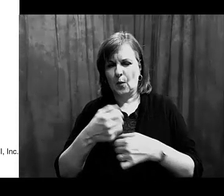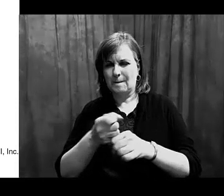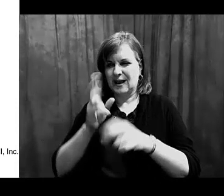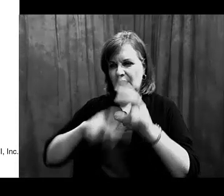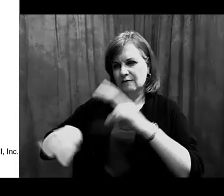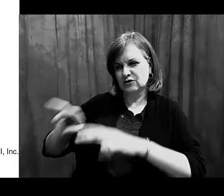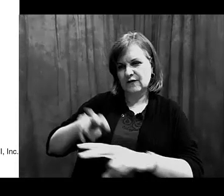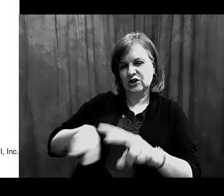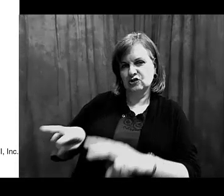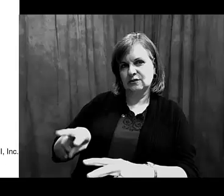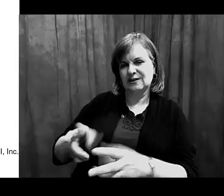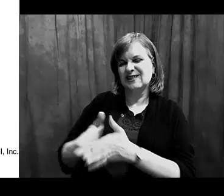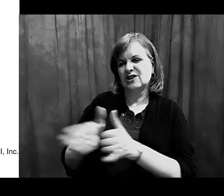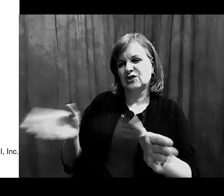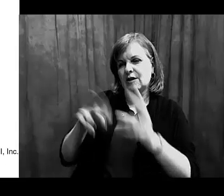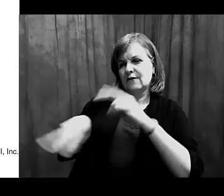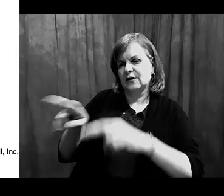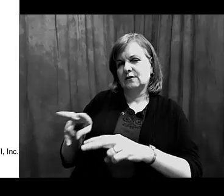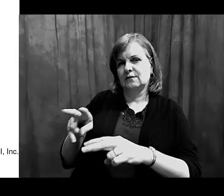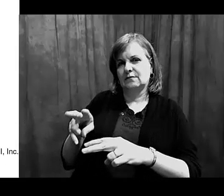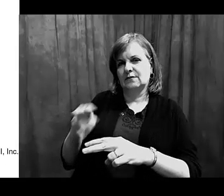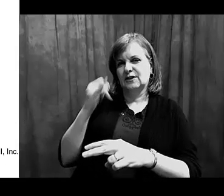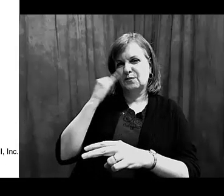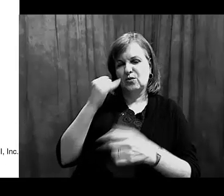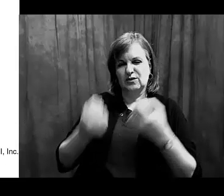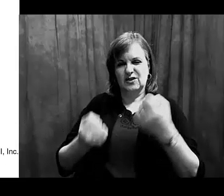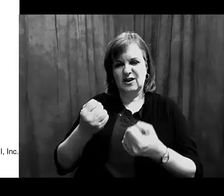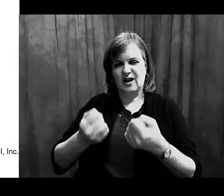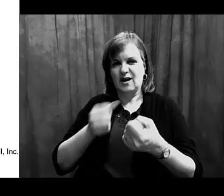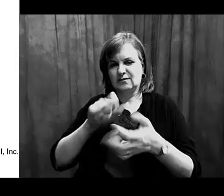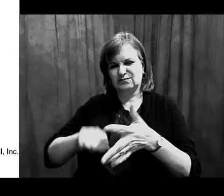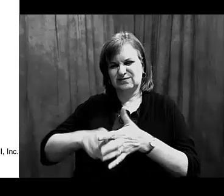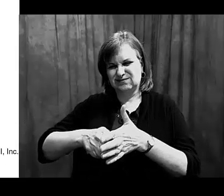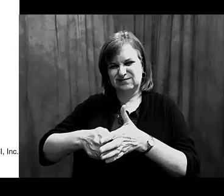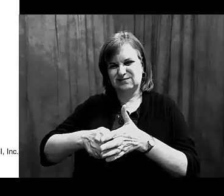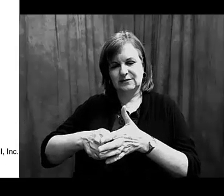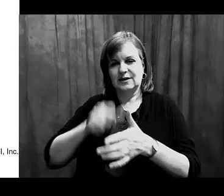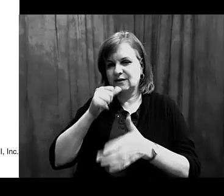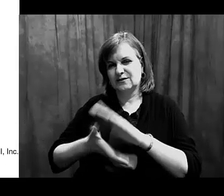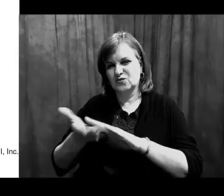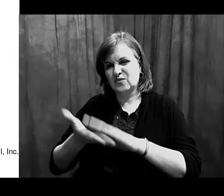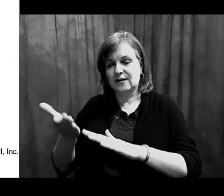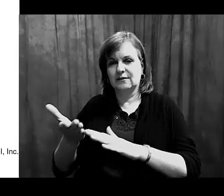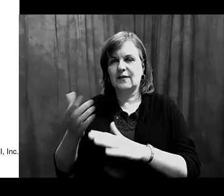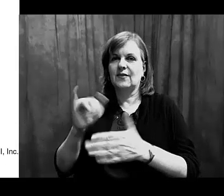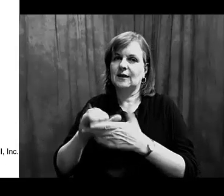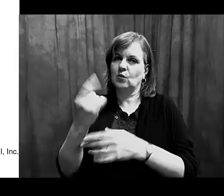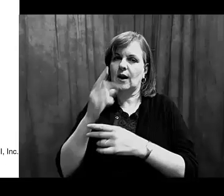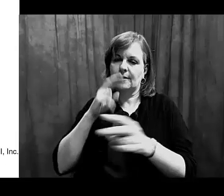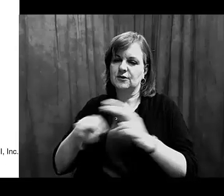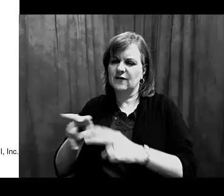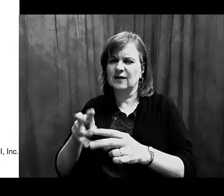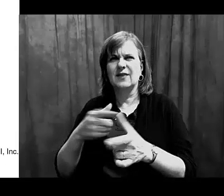we're gonna make some observations -- there are going to be some general observations! You go out, your car doesn't